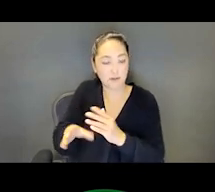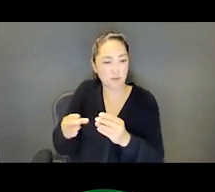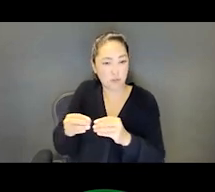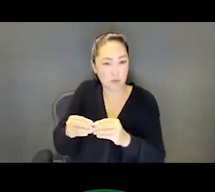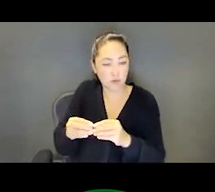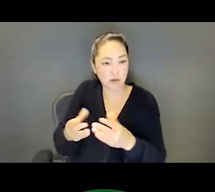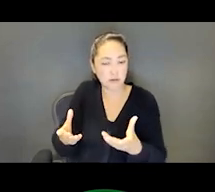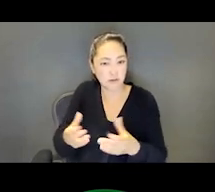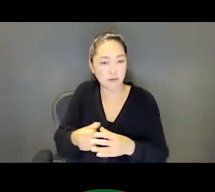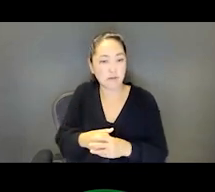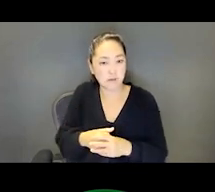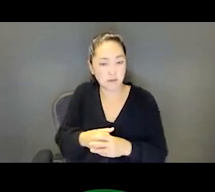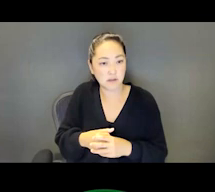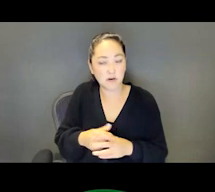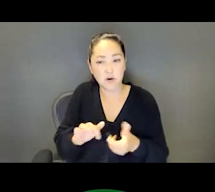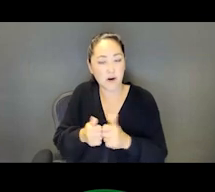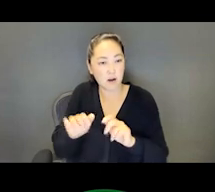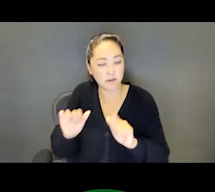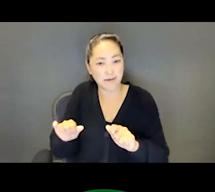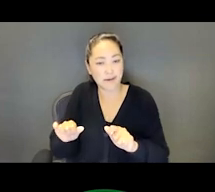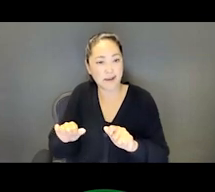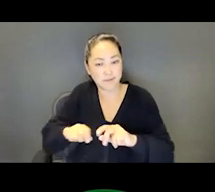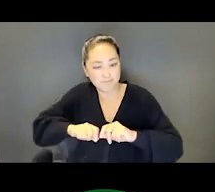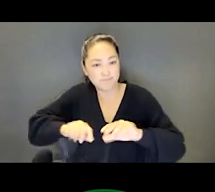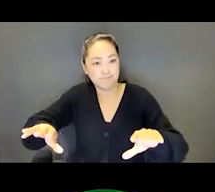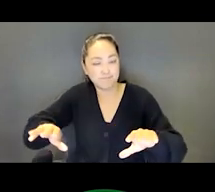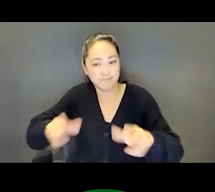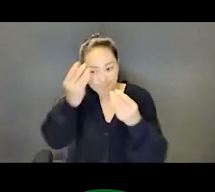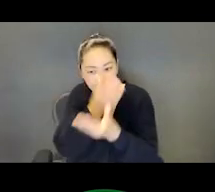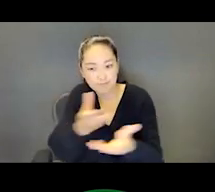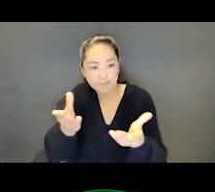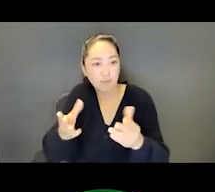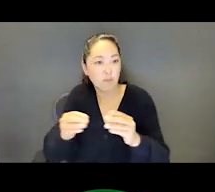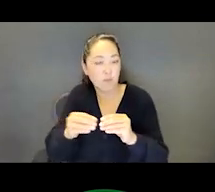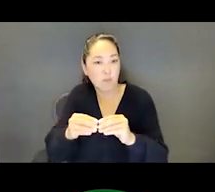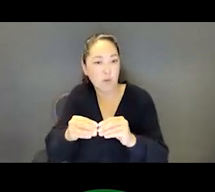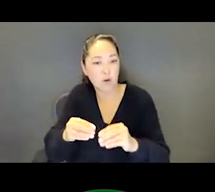Can help spread the word about accessible experiences and accessible locations.